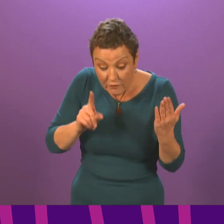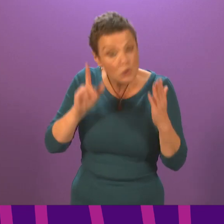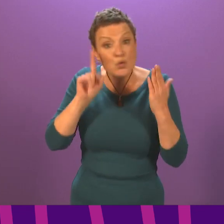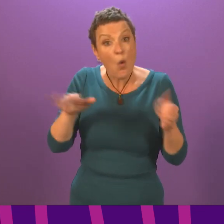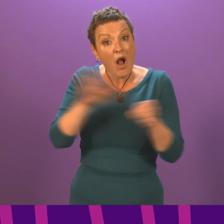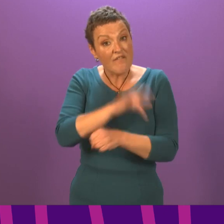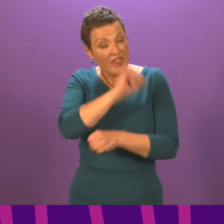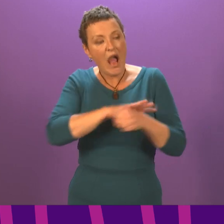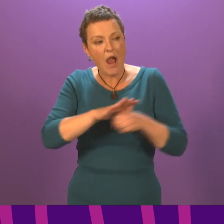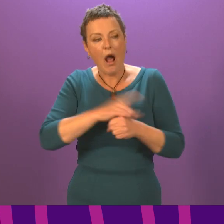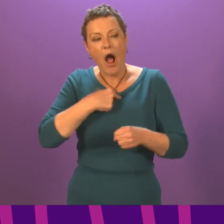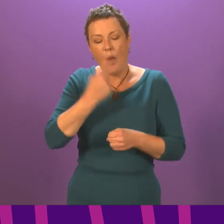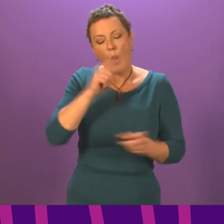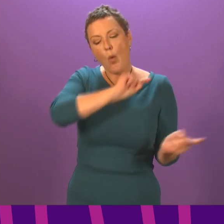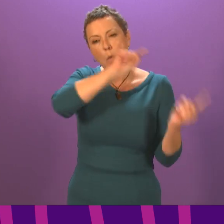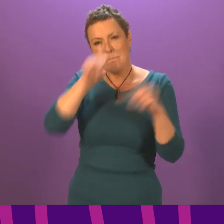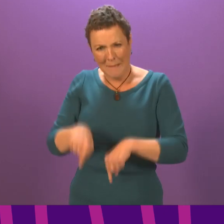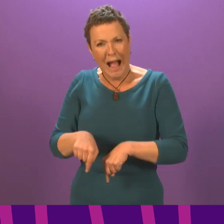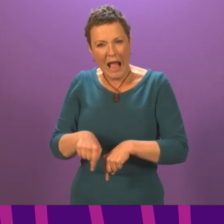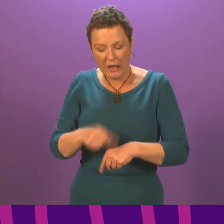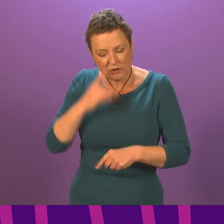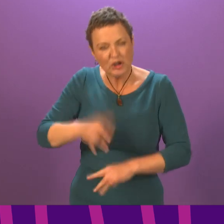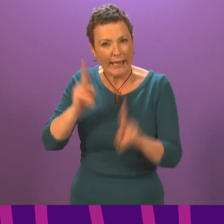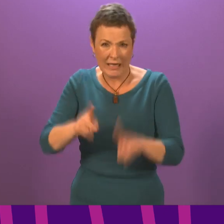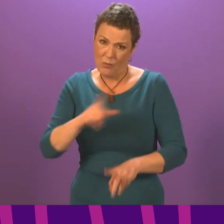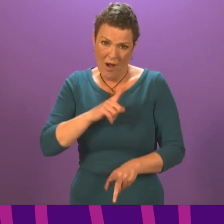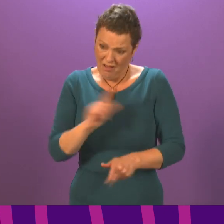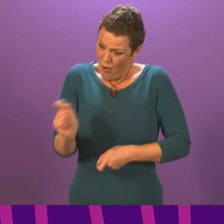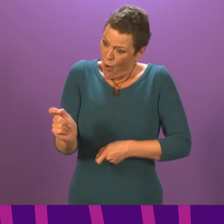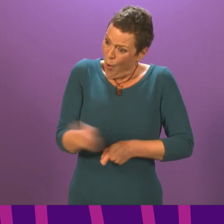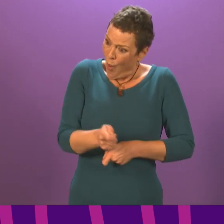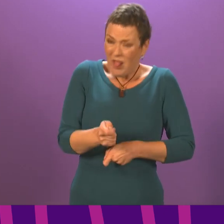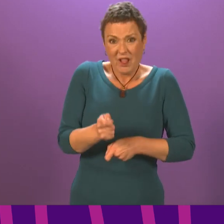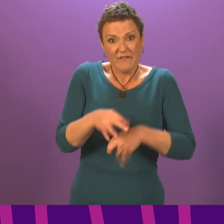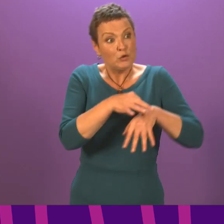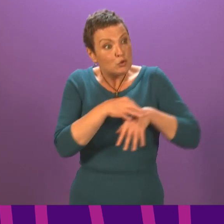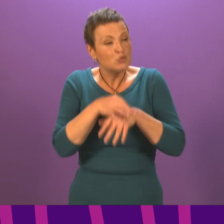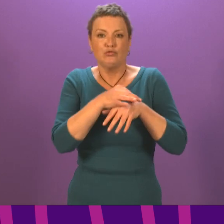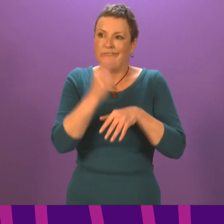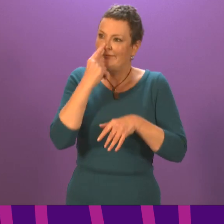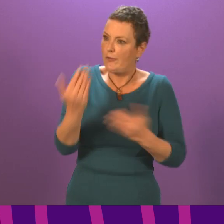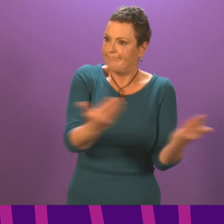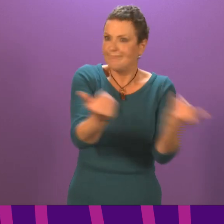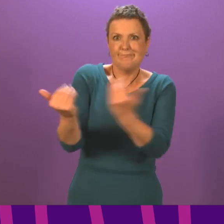we can make available to them, because they are an important part of our tourism industry.